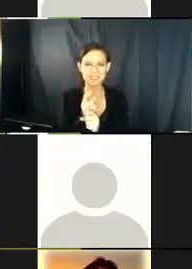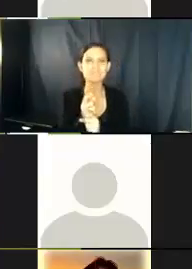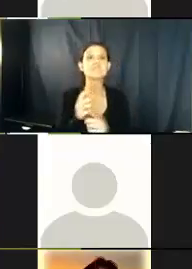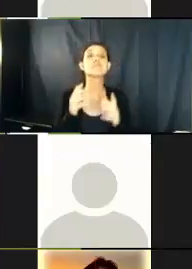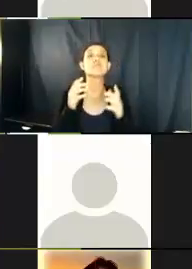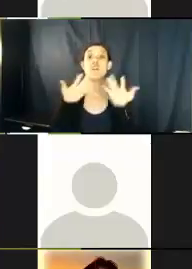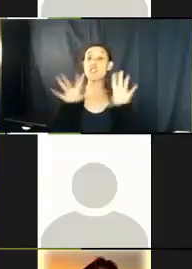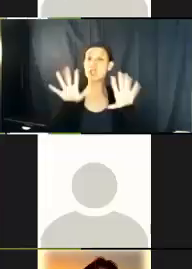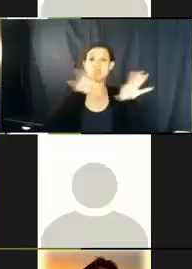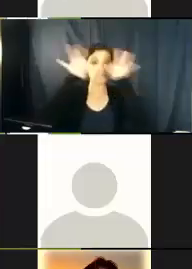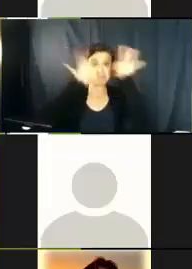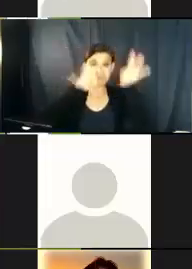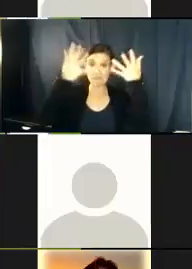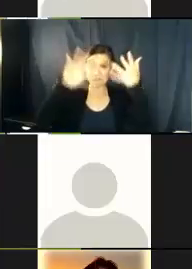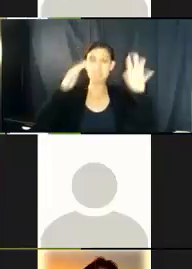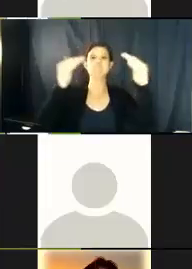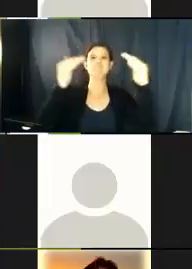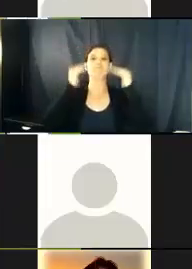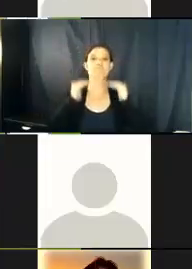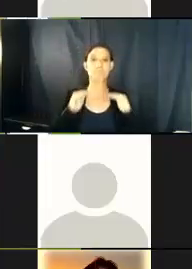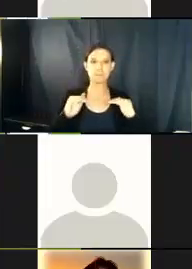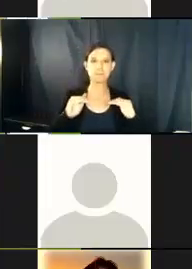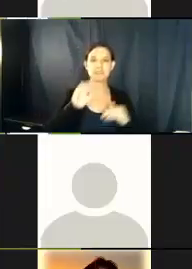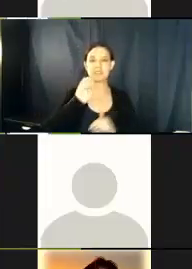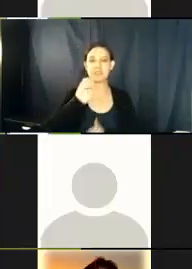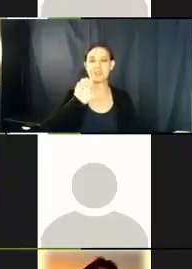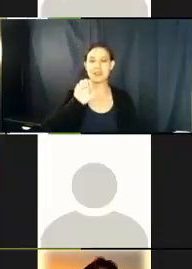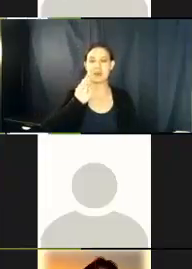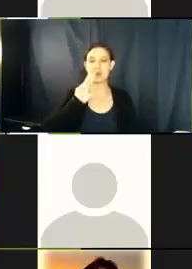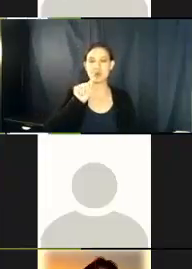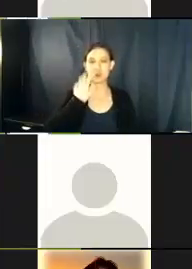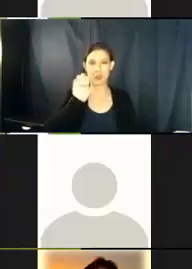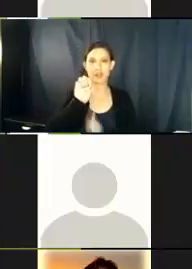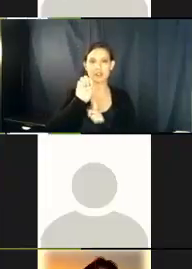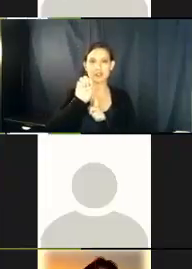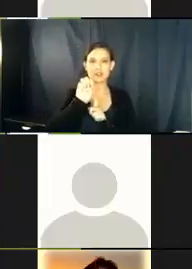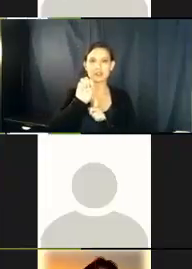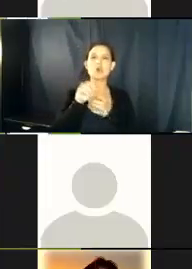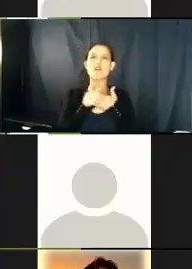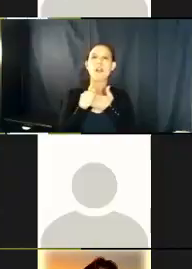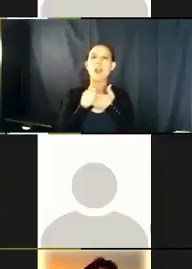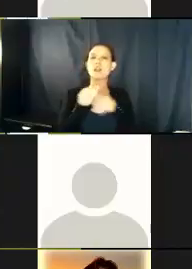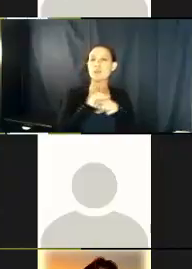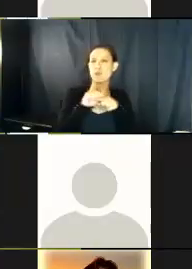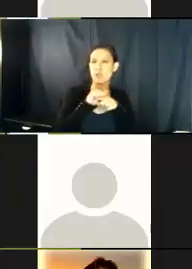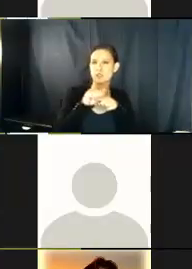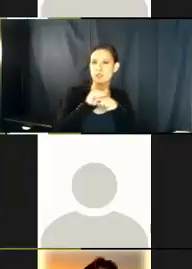Okay so they've got another file that they can download in this case.